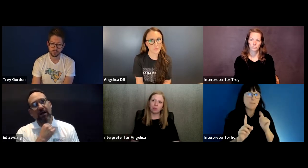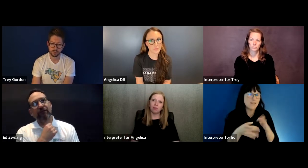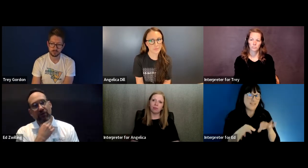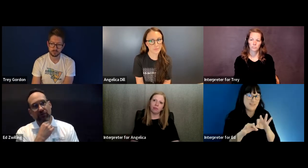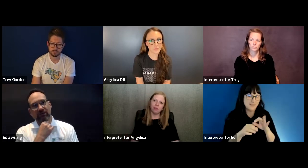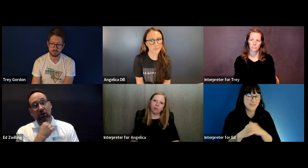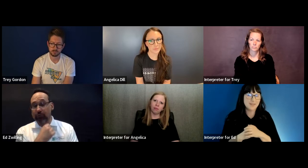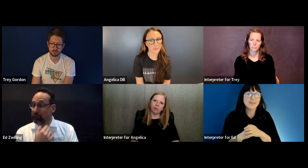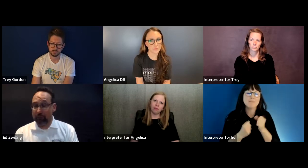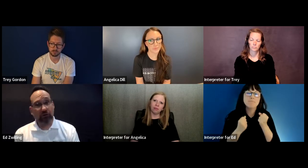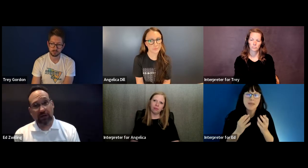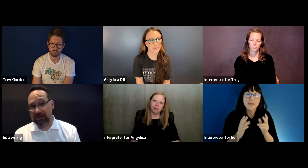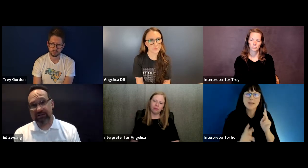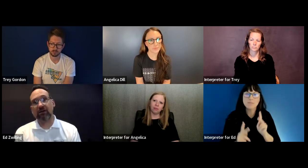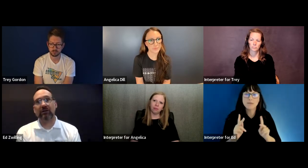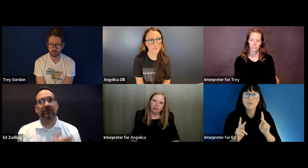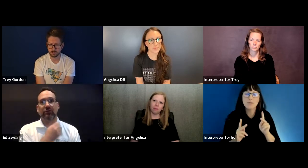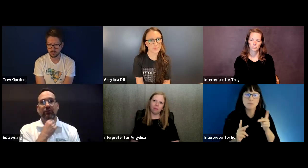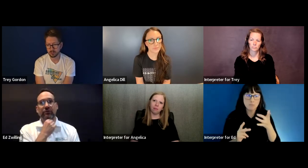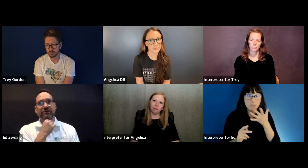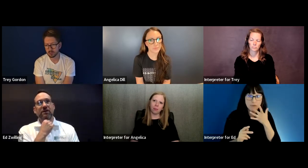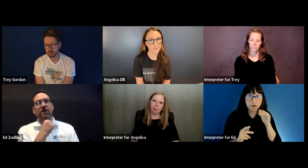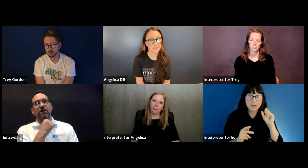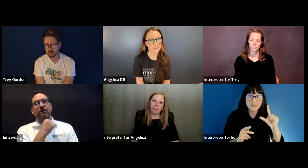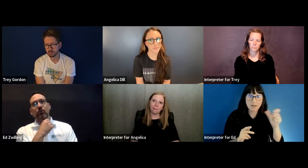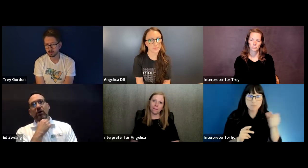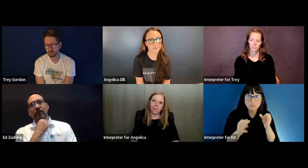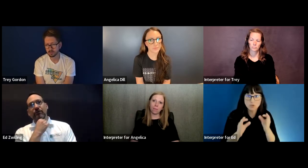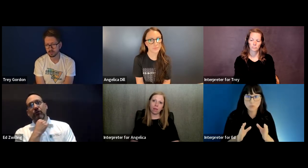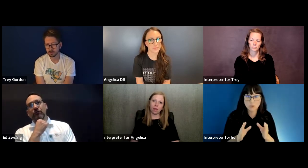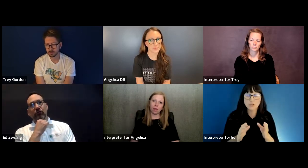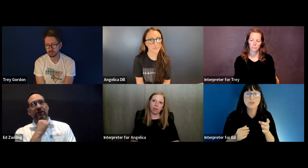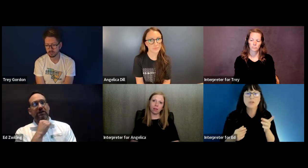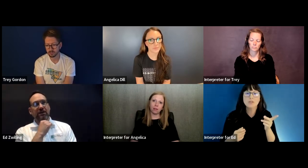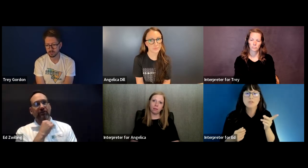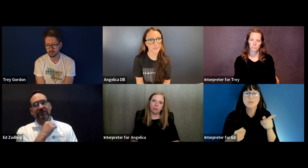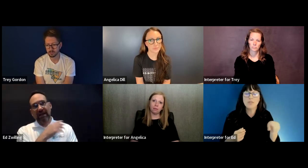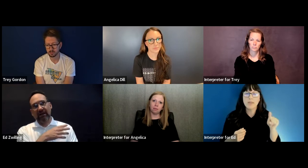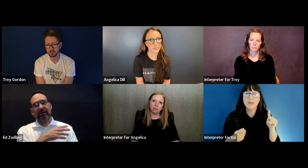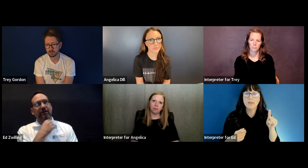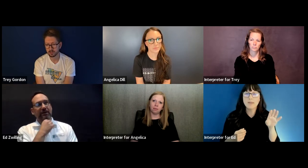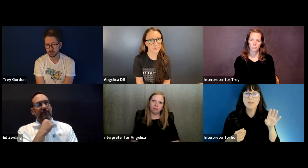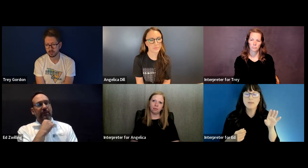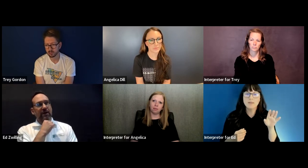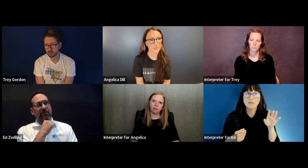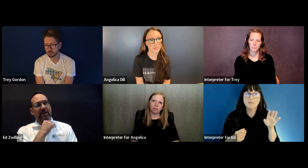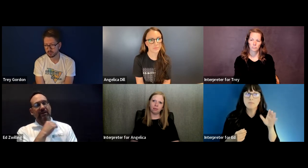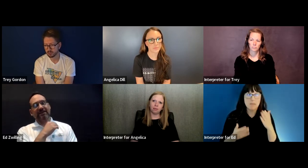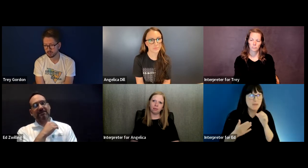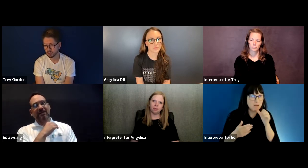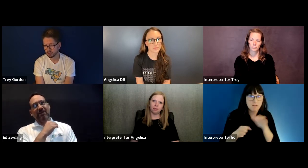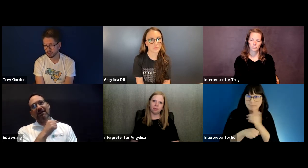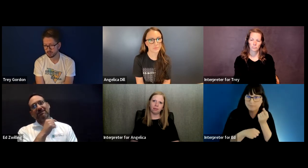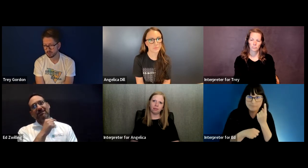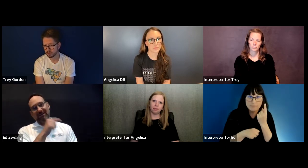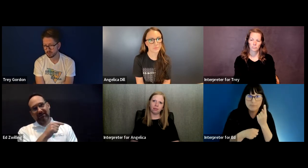of folks who prefer asl interpreters don't don't fully understand um and that's and that's this